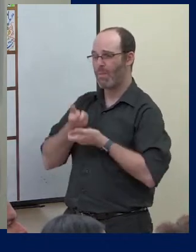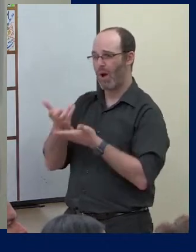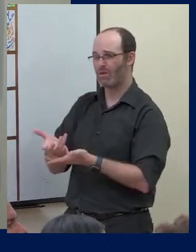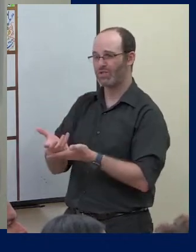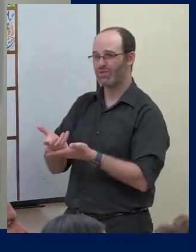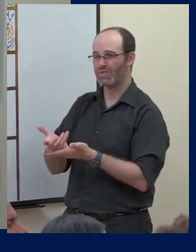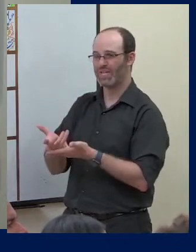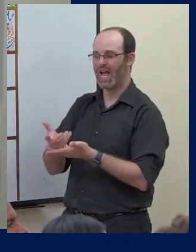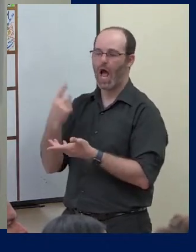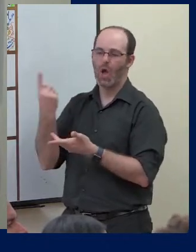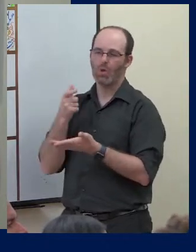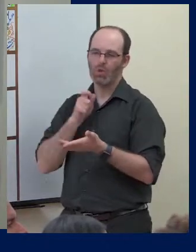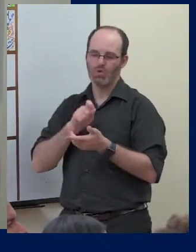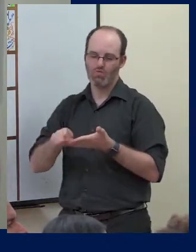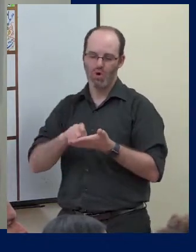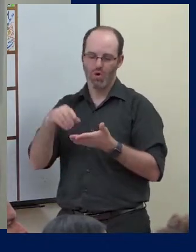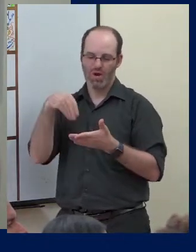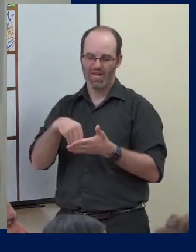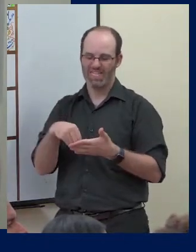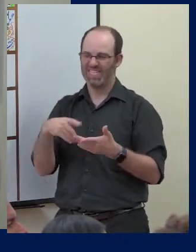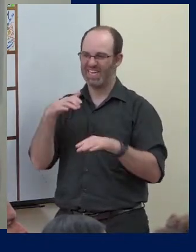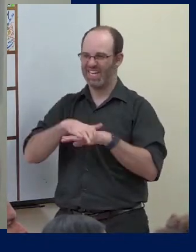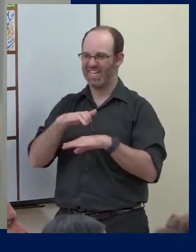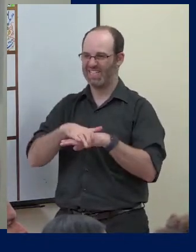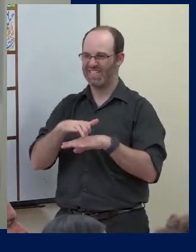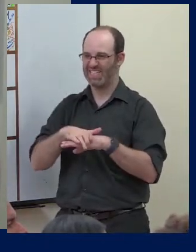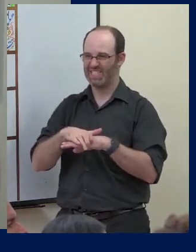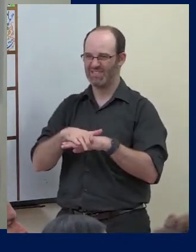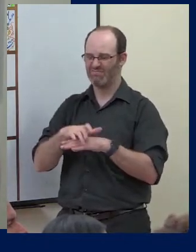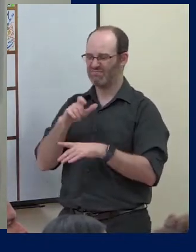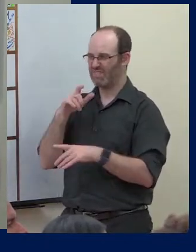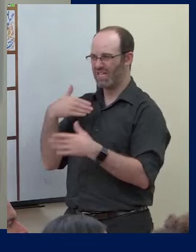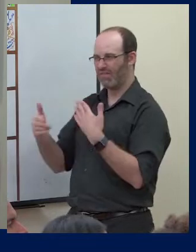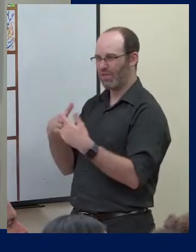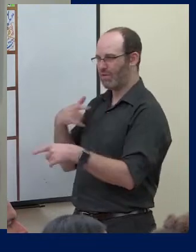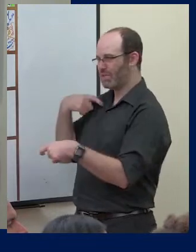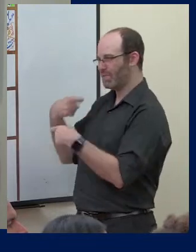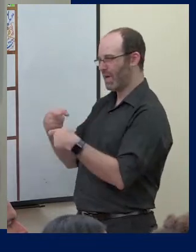in English, not in Spanish even though Spanish is my first language and I think it comes